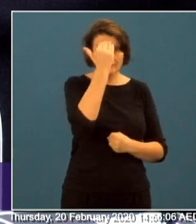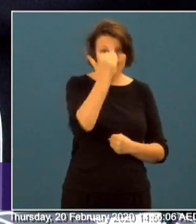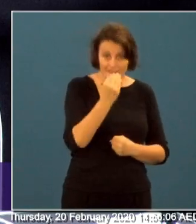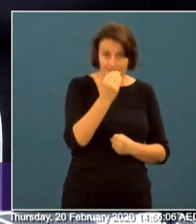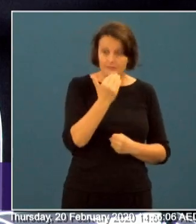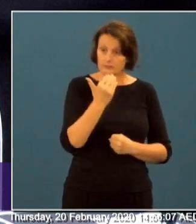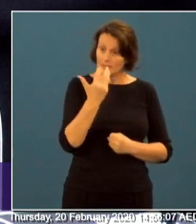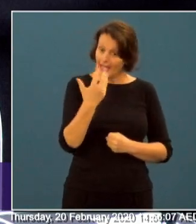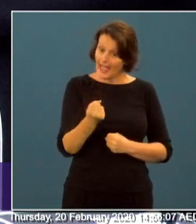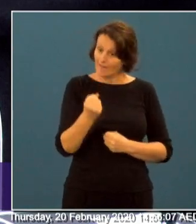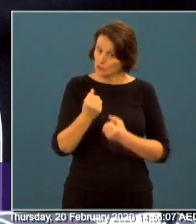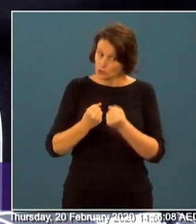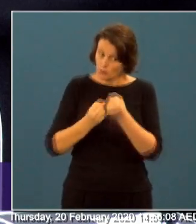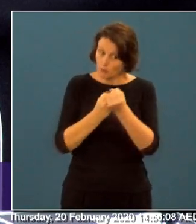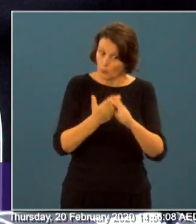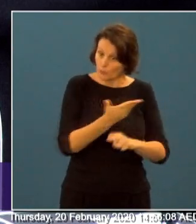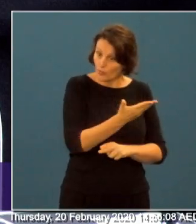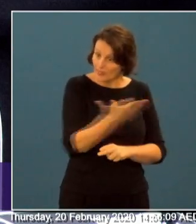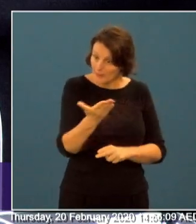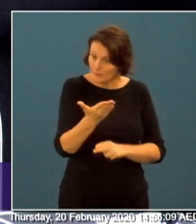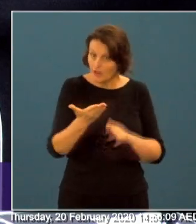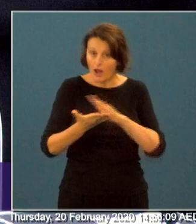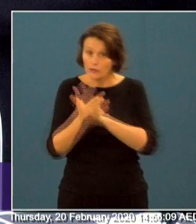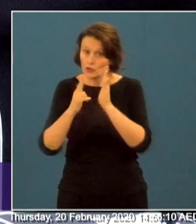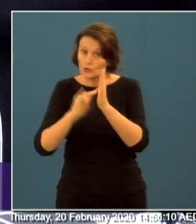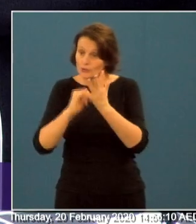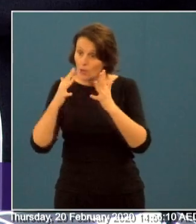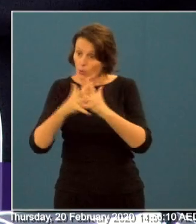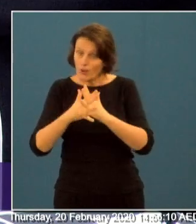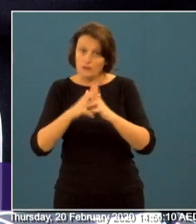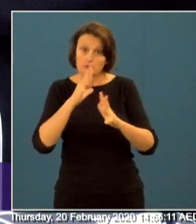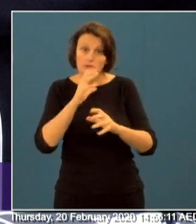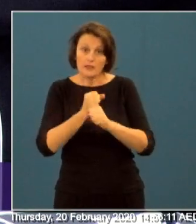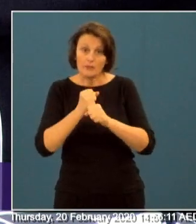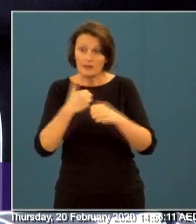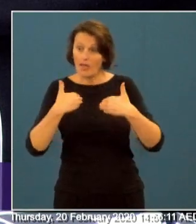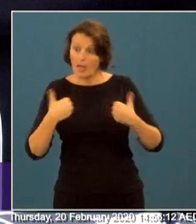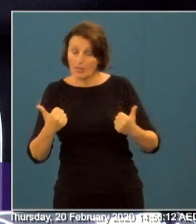It was reported to this survey that in five per cent routine adjustments were available.